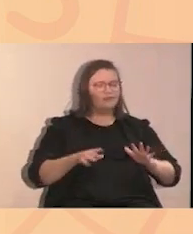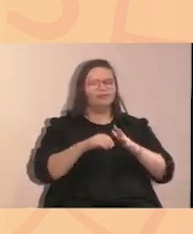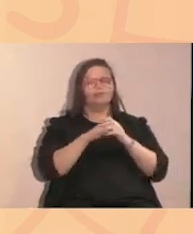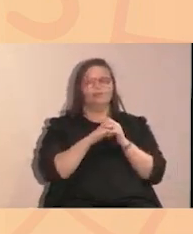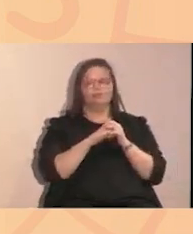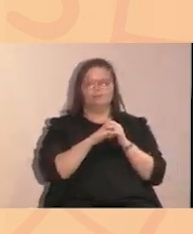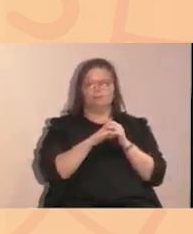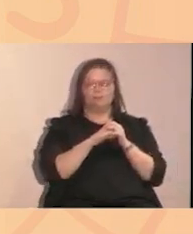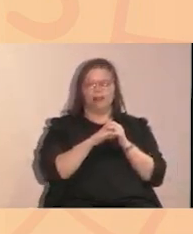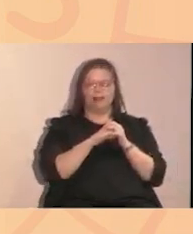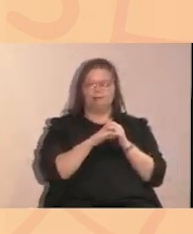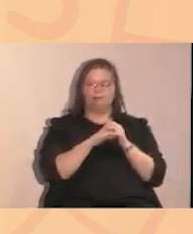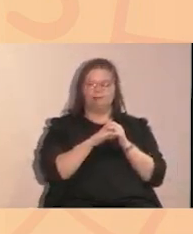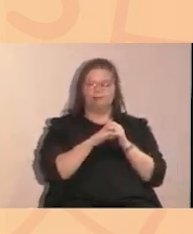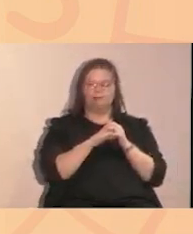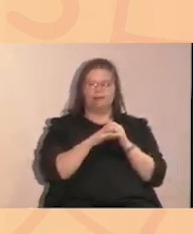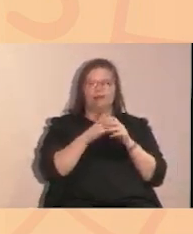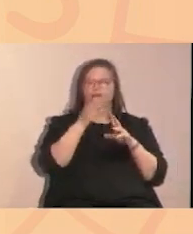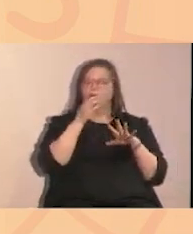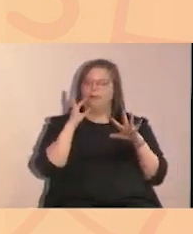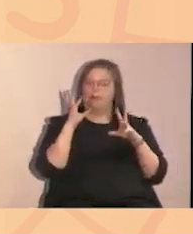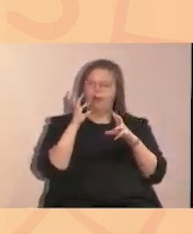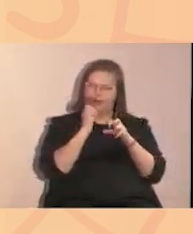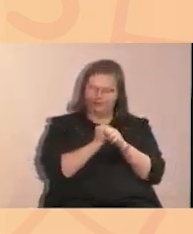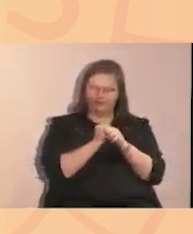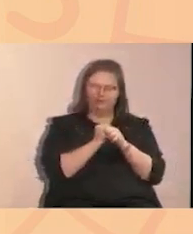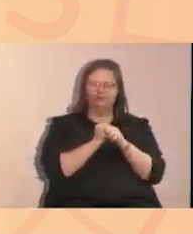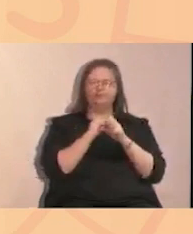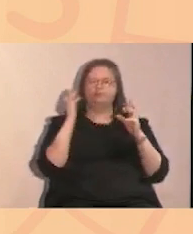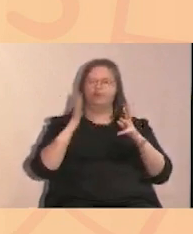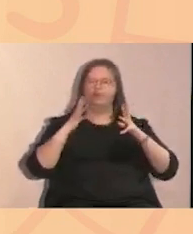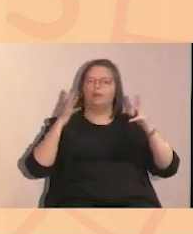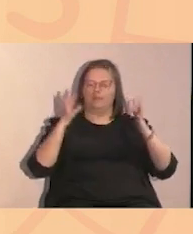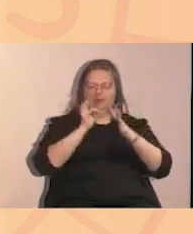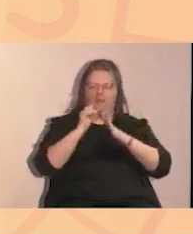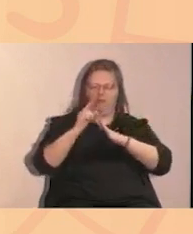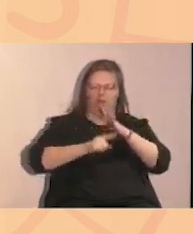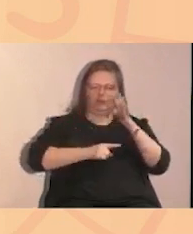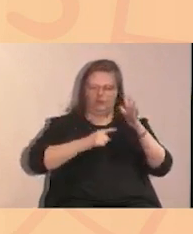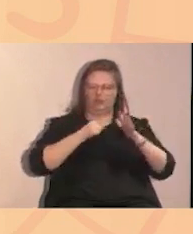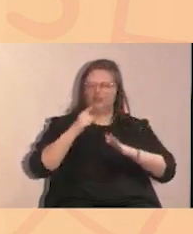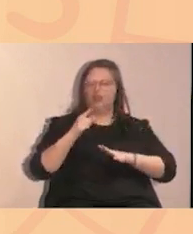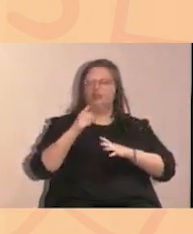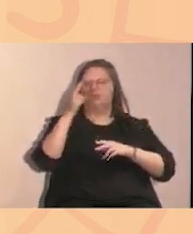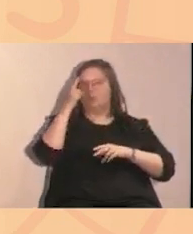And then just to kind of wrap up, one of the big exhibition projects that we do each year is called Revealed,